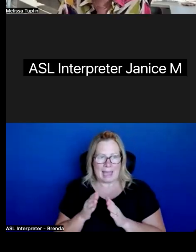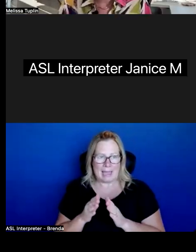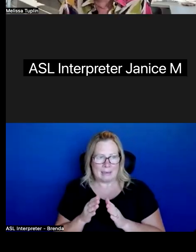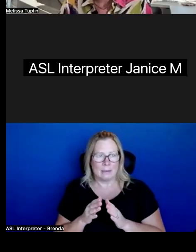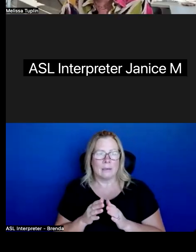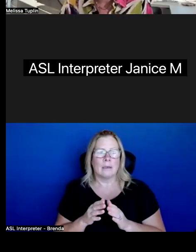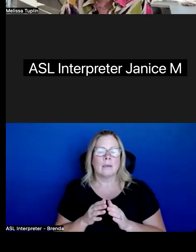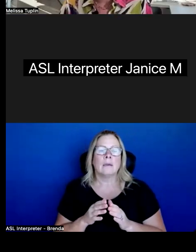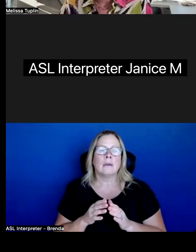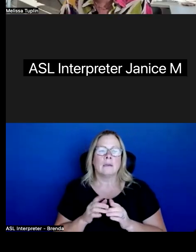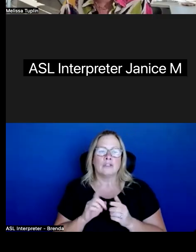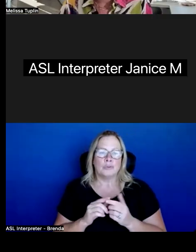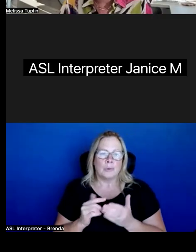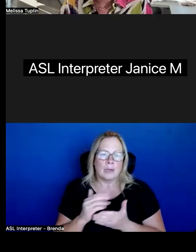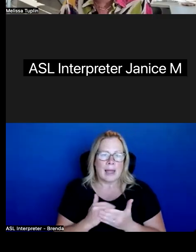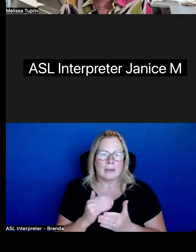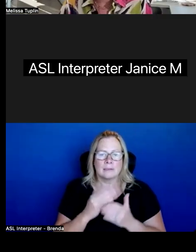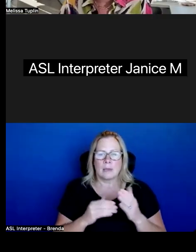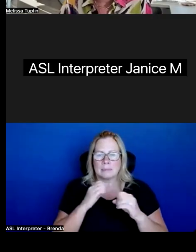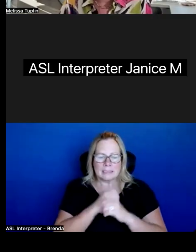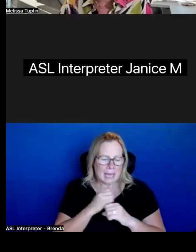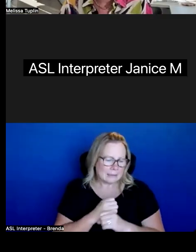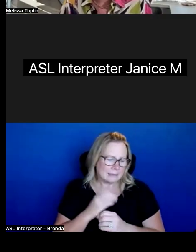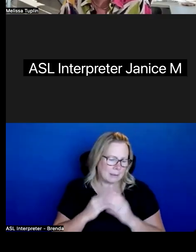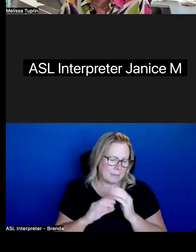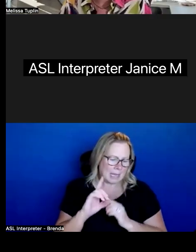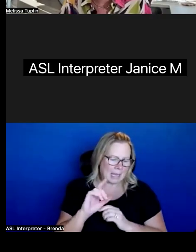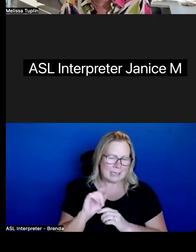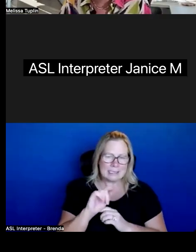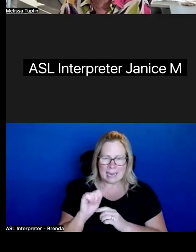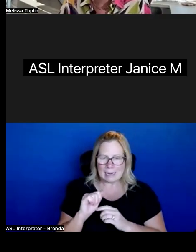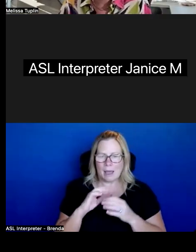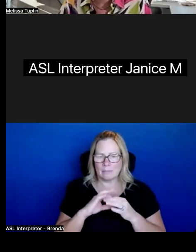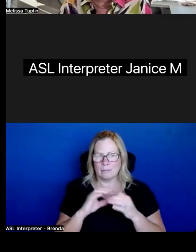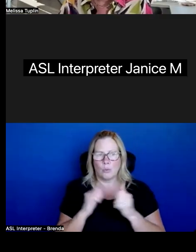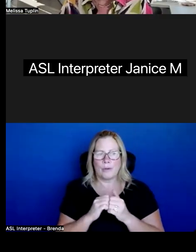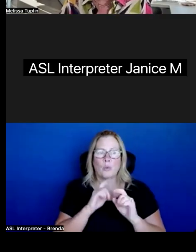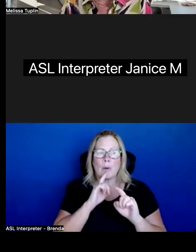to collect some statistical data about your programming for the purpose of reporting.